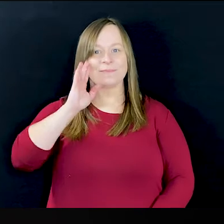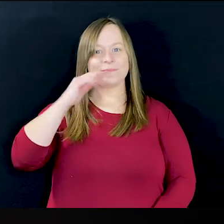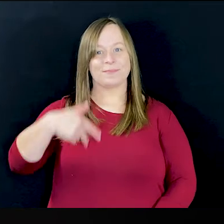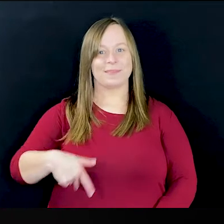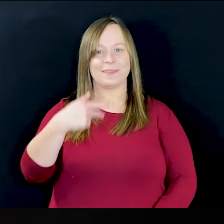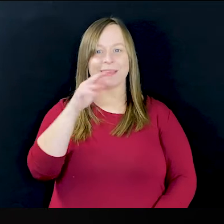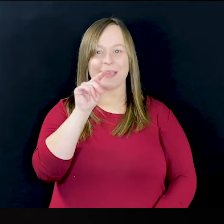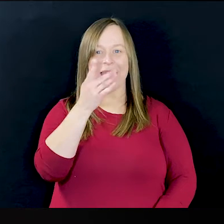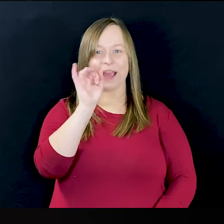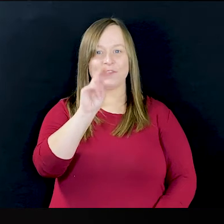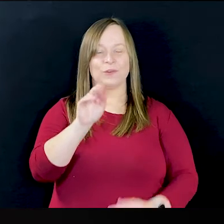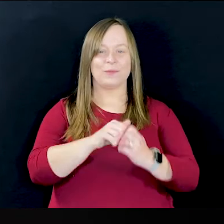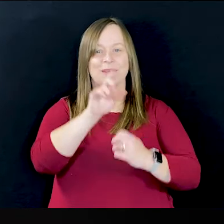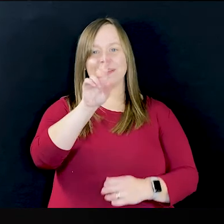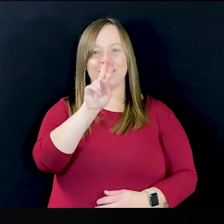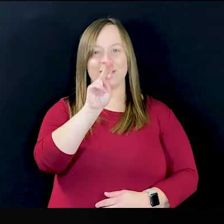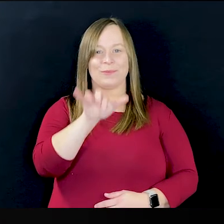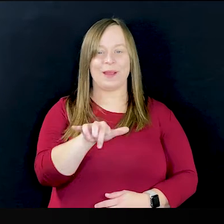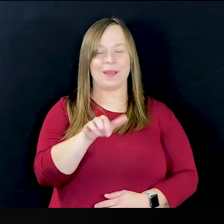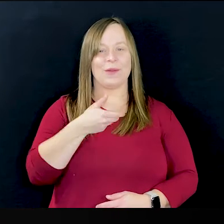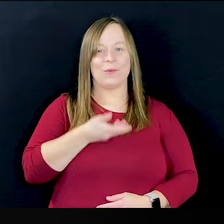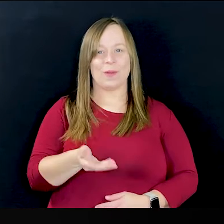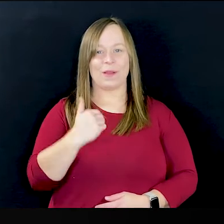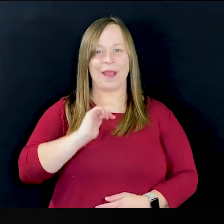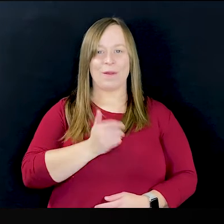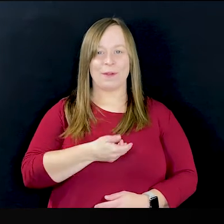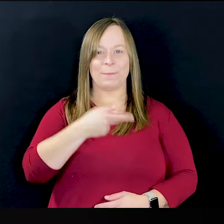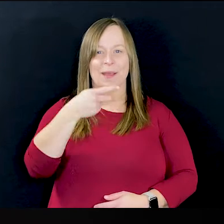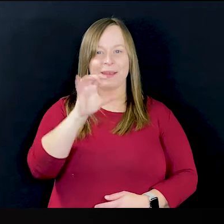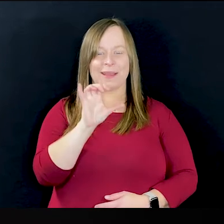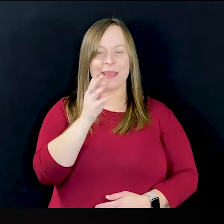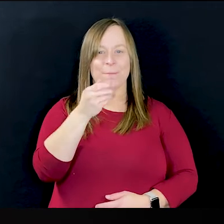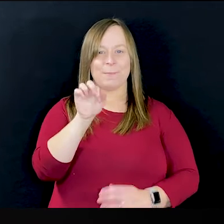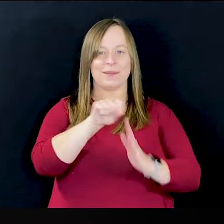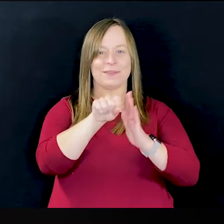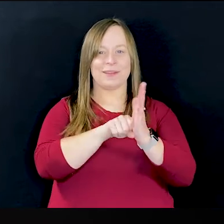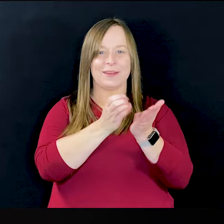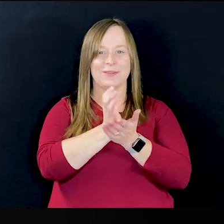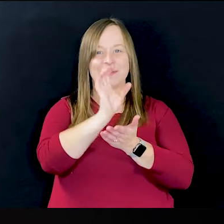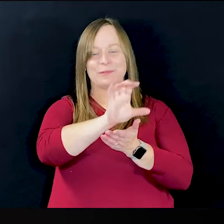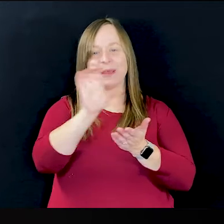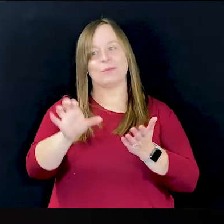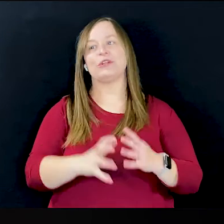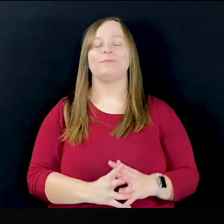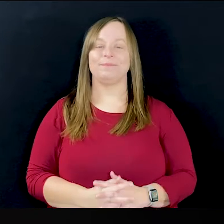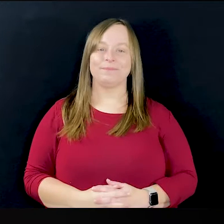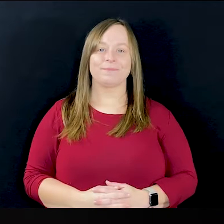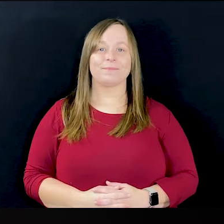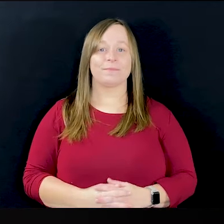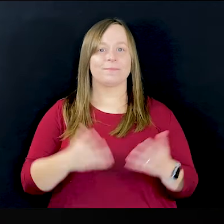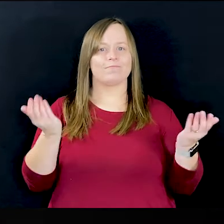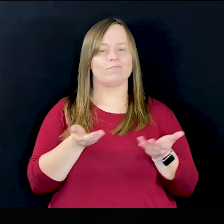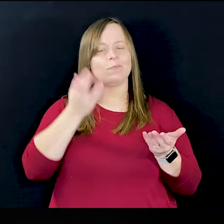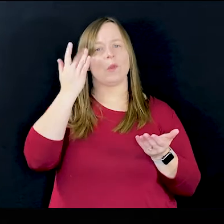This is Katrin with Disability Rights New York. Welcome to our podcast, Empire State of Rights: Closed Captioned.